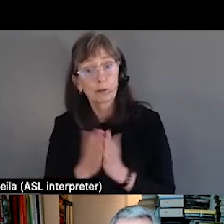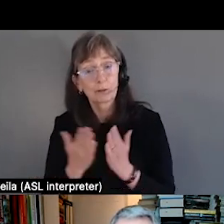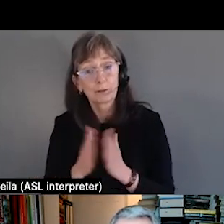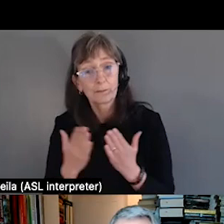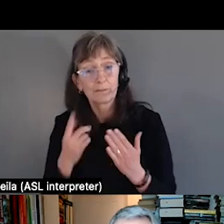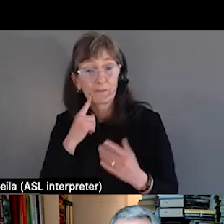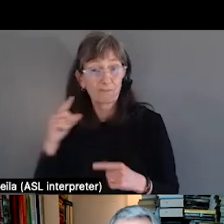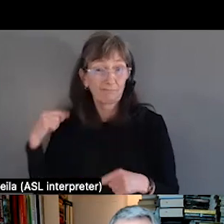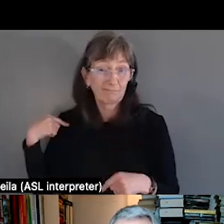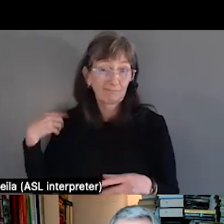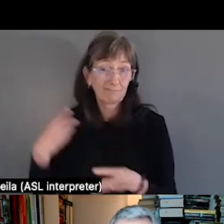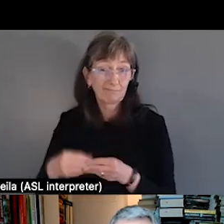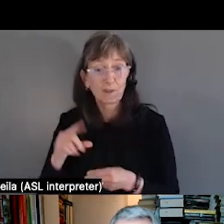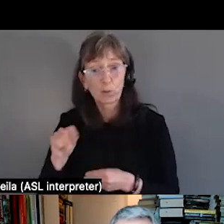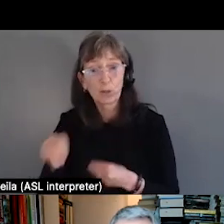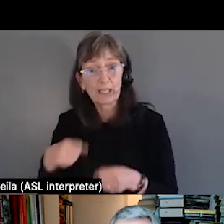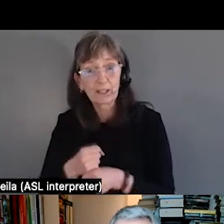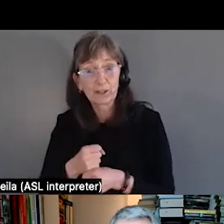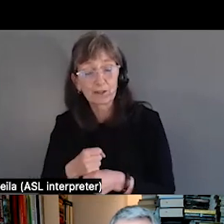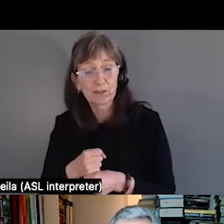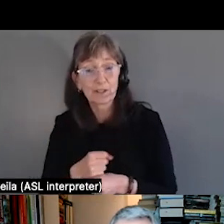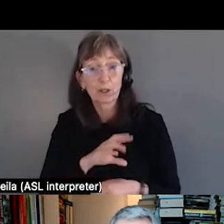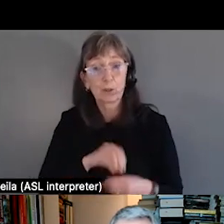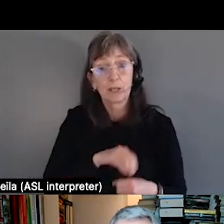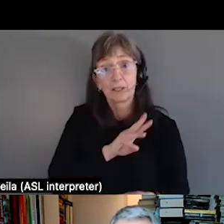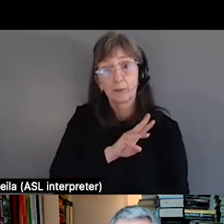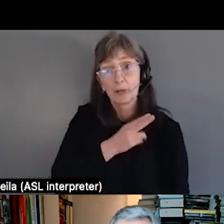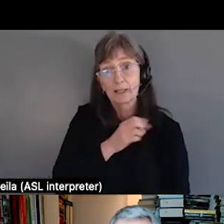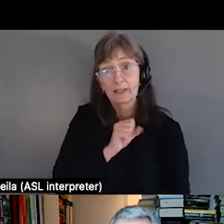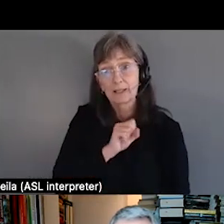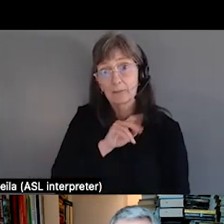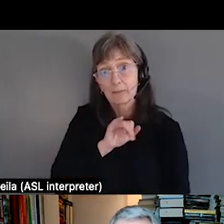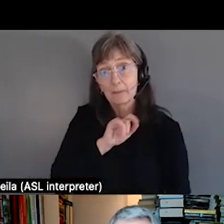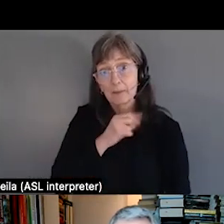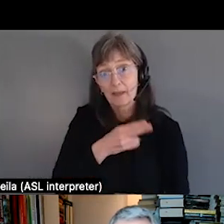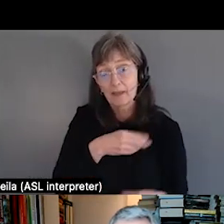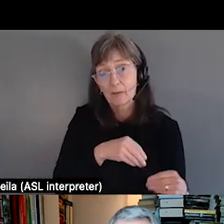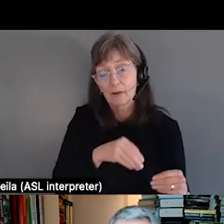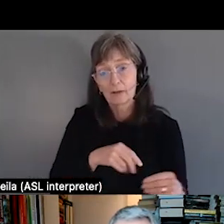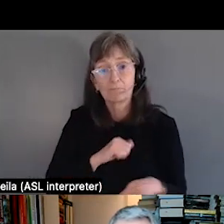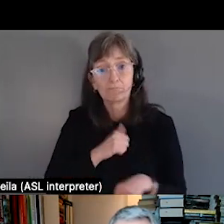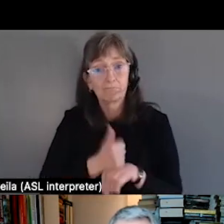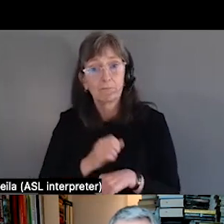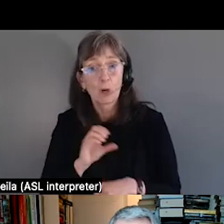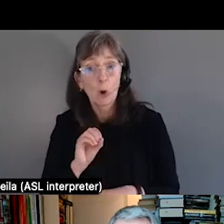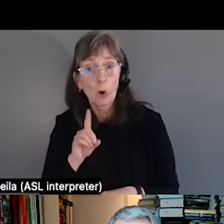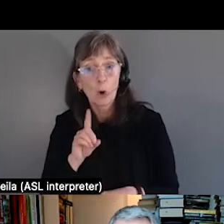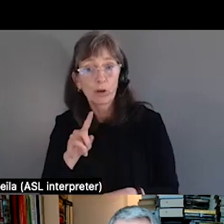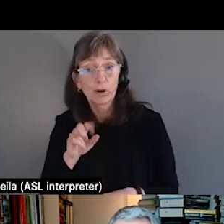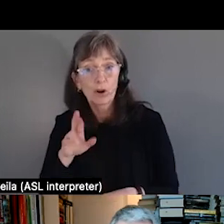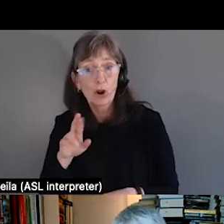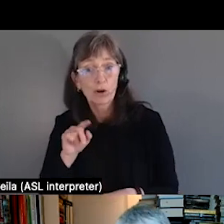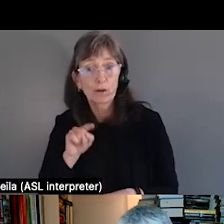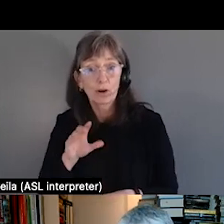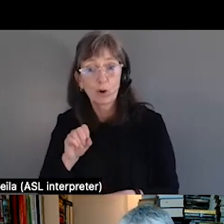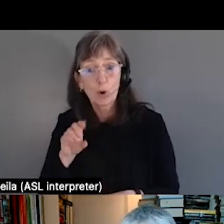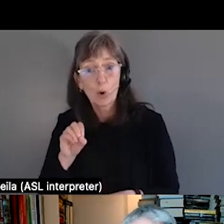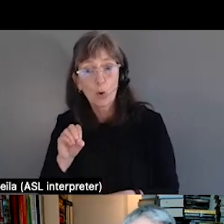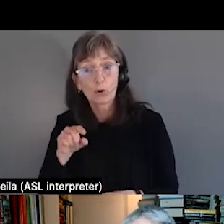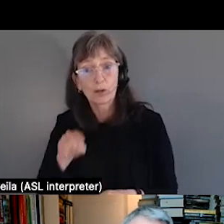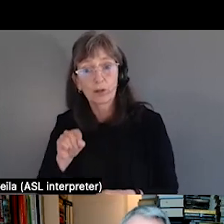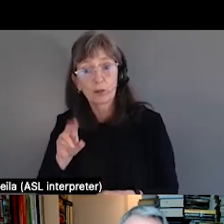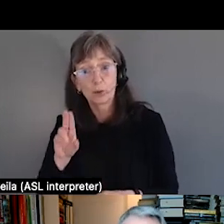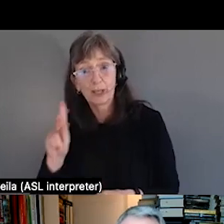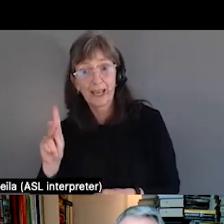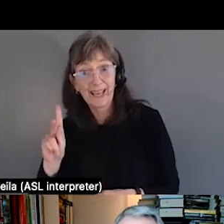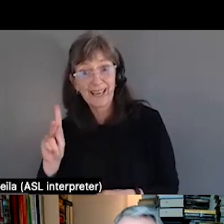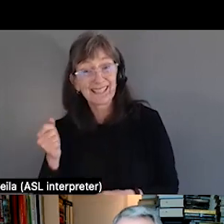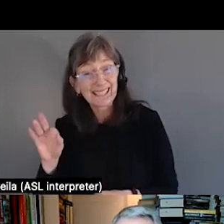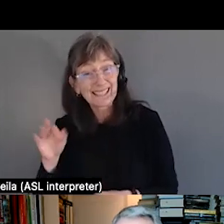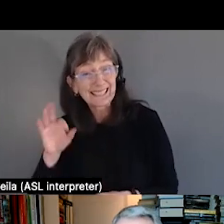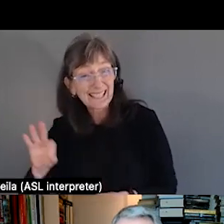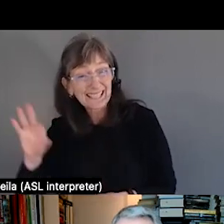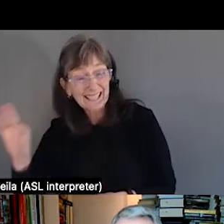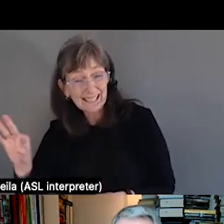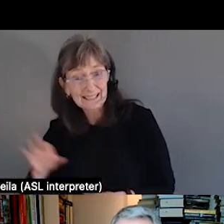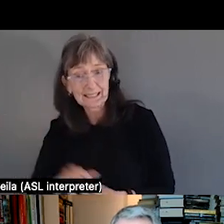including WHSmith Retail, establishing the ottakars.co.uk website in 1999, heading up